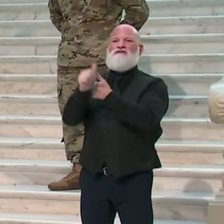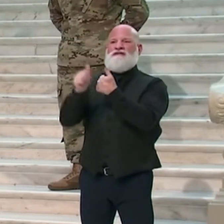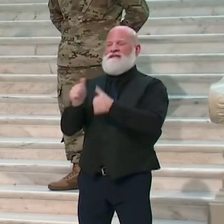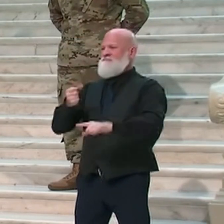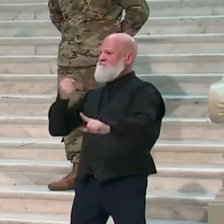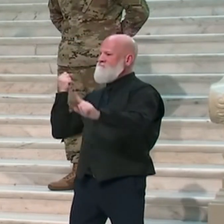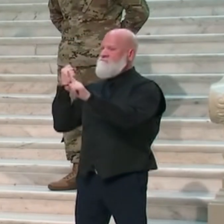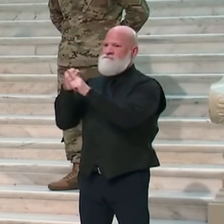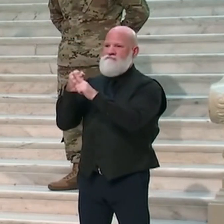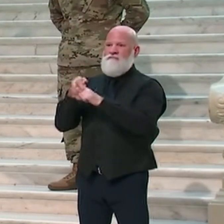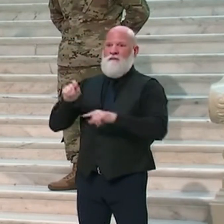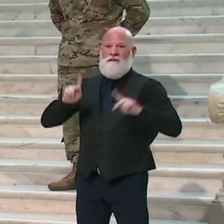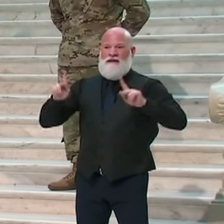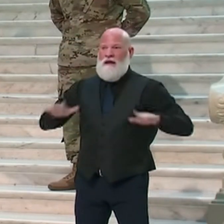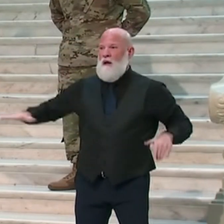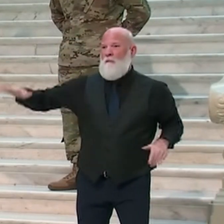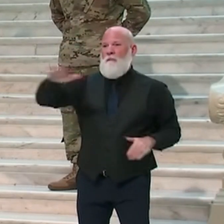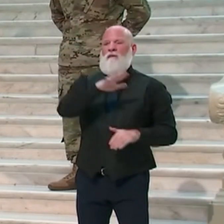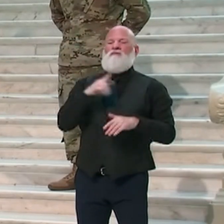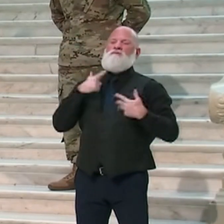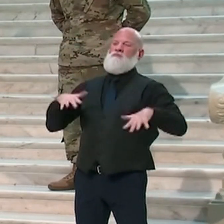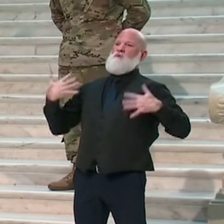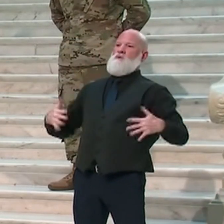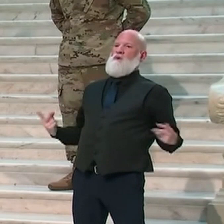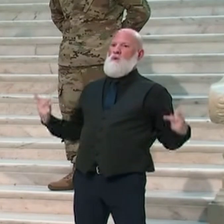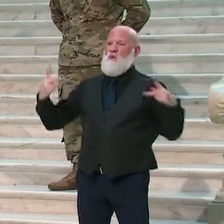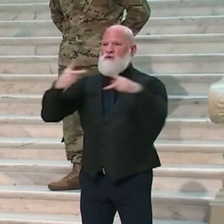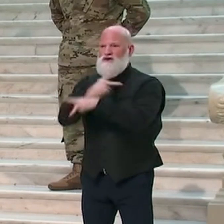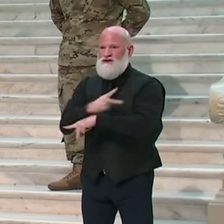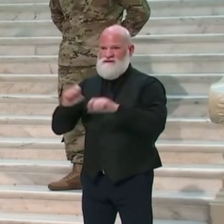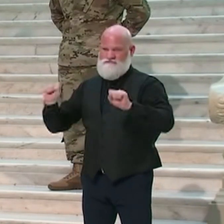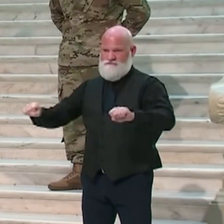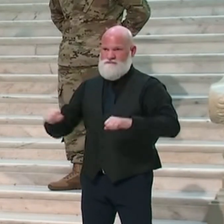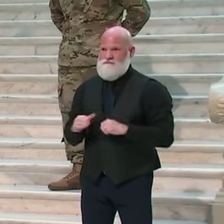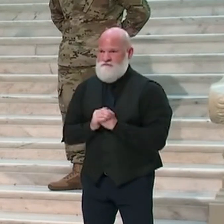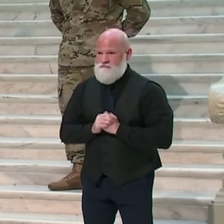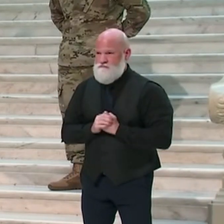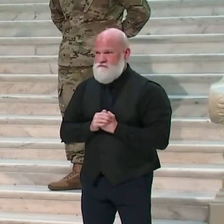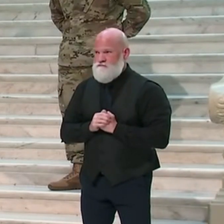VULNERABLE CITIZENS. >> AS YOU KNOW THIS DISEASE HAS A WICKED EFFECT ON THESE AS YOU KNOW THIS DISEASE HAS A WICKED EFFECT ON THESE INDIVIDUALS AND WE’VE GOT A WICKED EFFECT ON THESE INDIVIDUALS AND WE’VE GOT TO CONTINUE TO RAISE AWARENESS